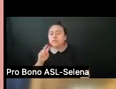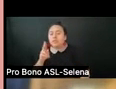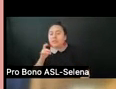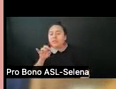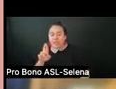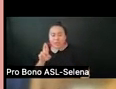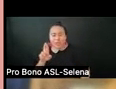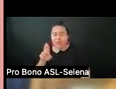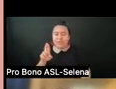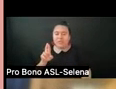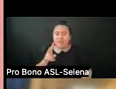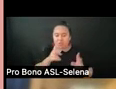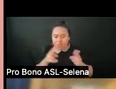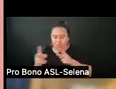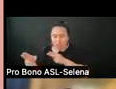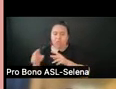cutting up into multiple pieces.